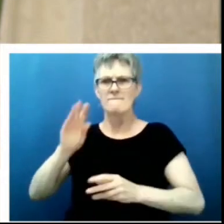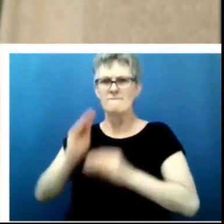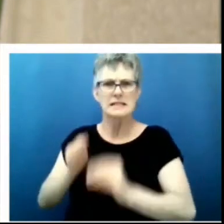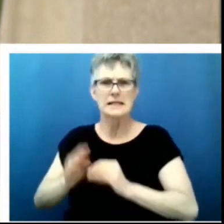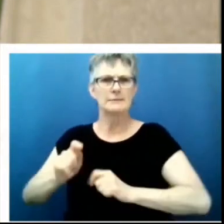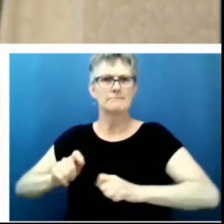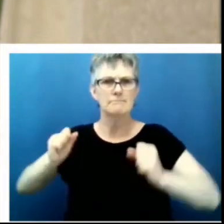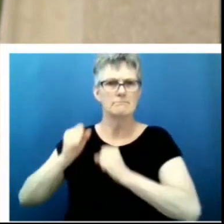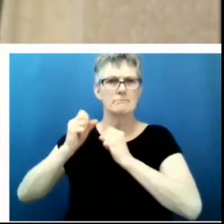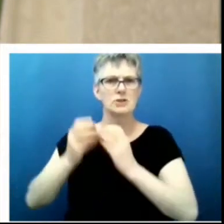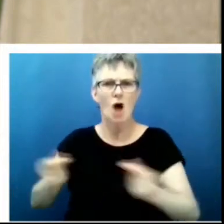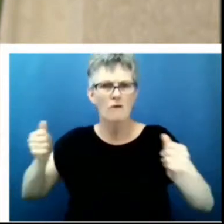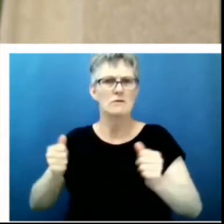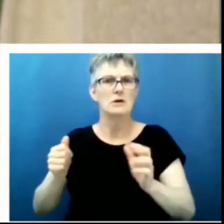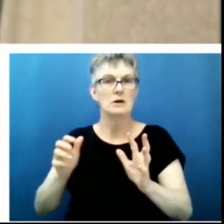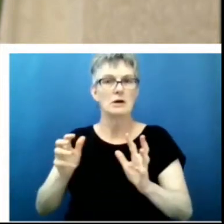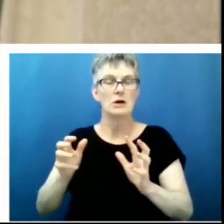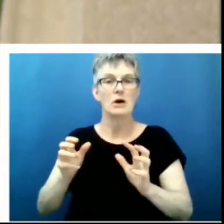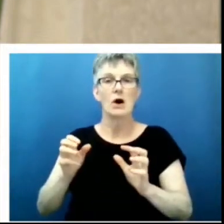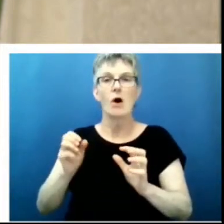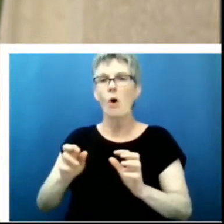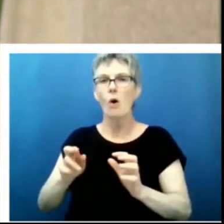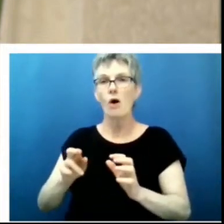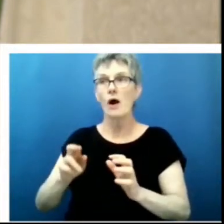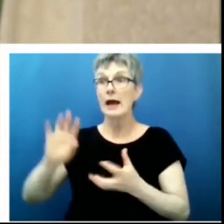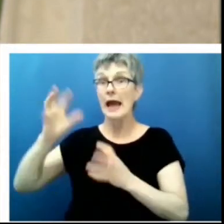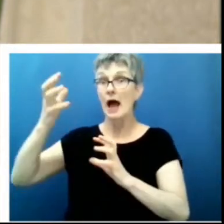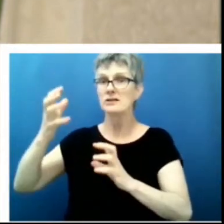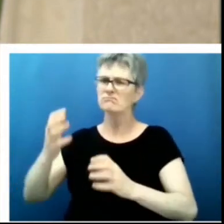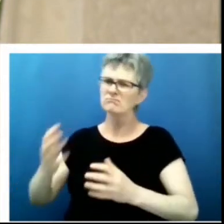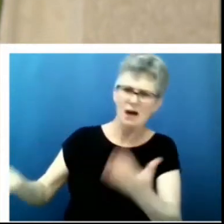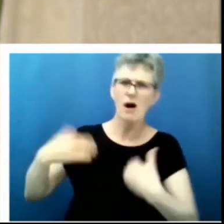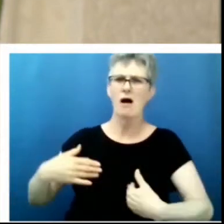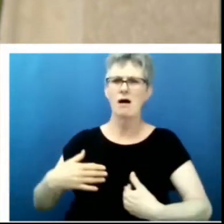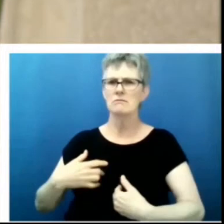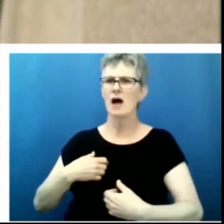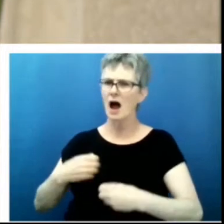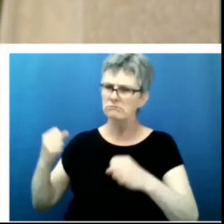Or bring it on, I can overcome you, chaos. Show me what you got.